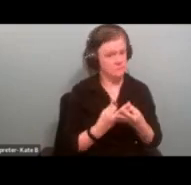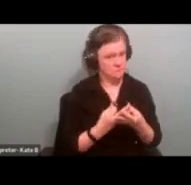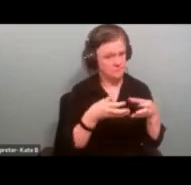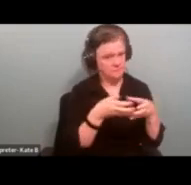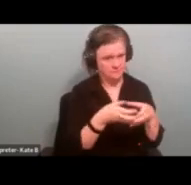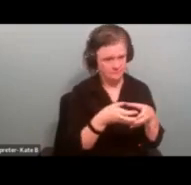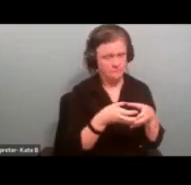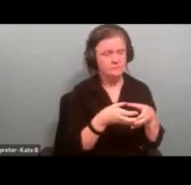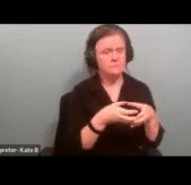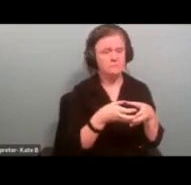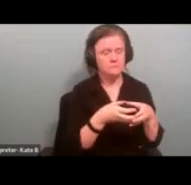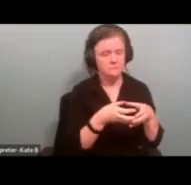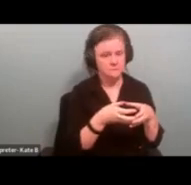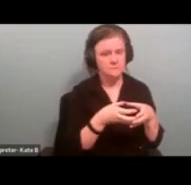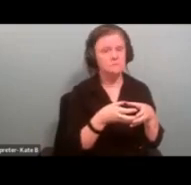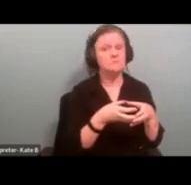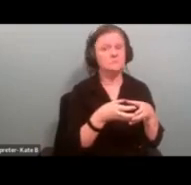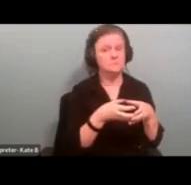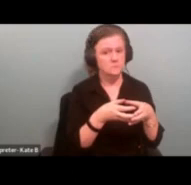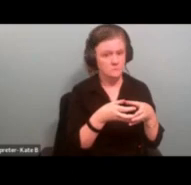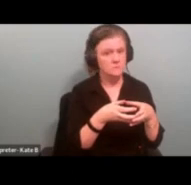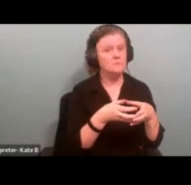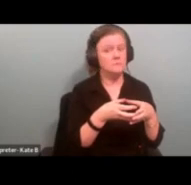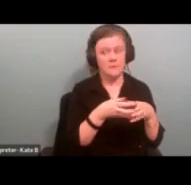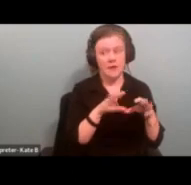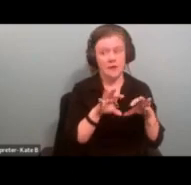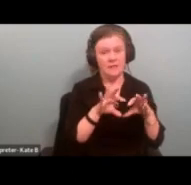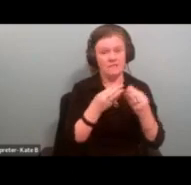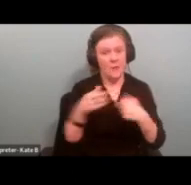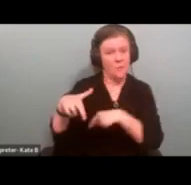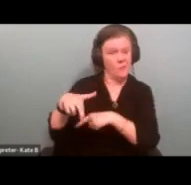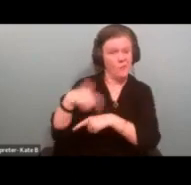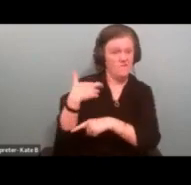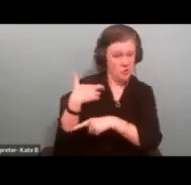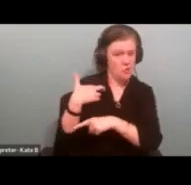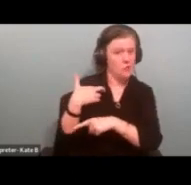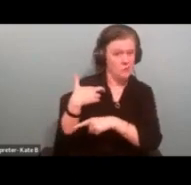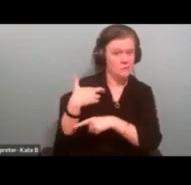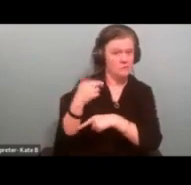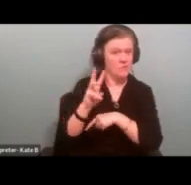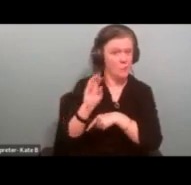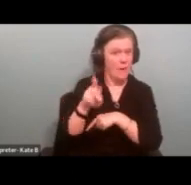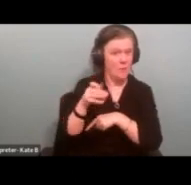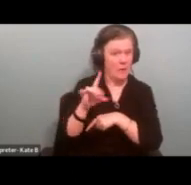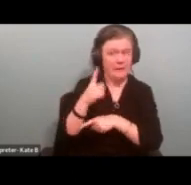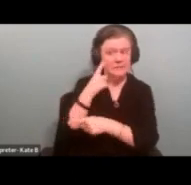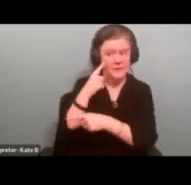And when they are referred for wraparound, that means there's probably a lot of things that they've tried that haven't